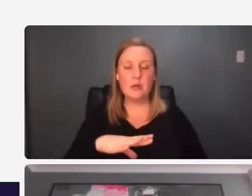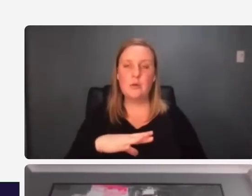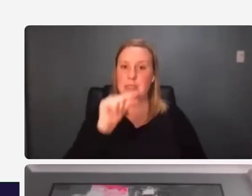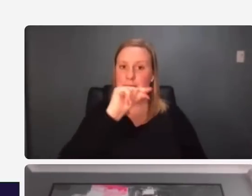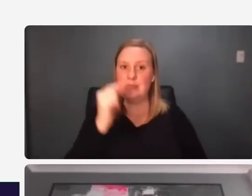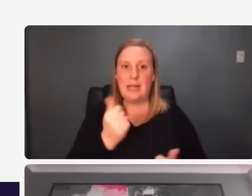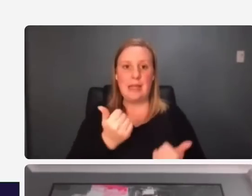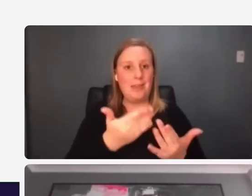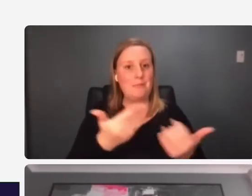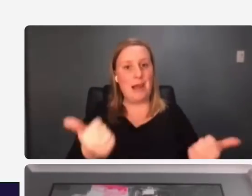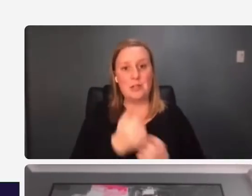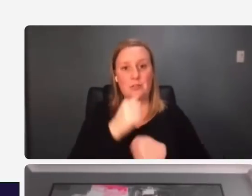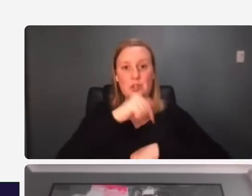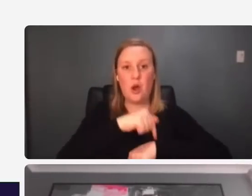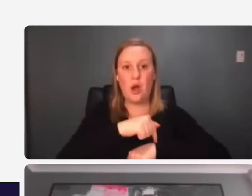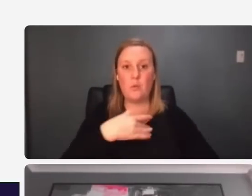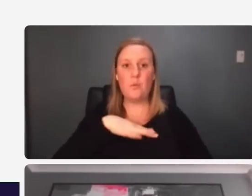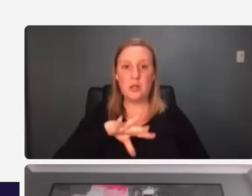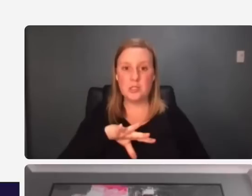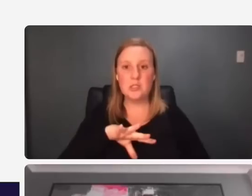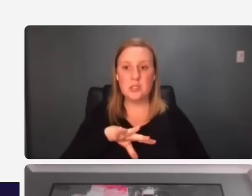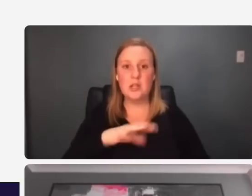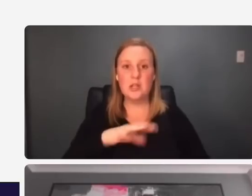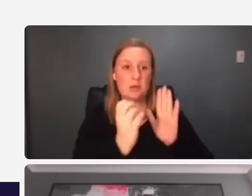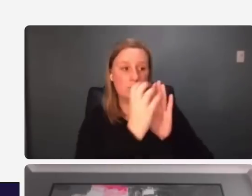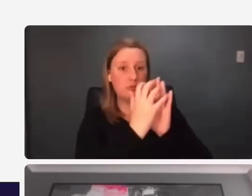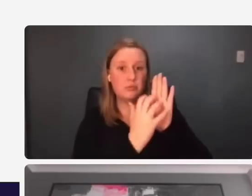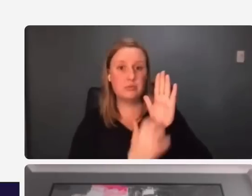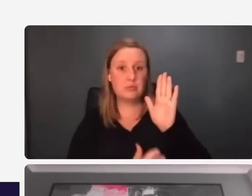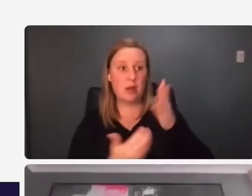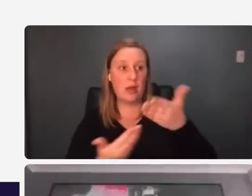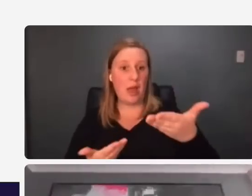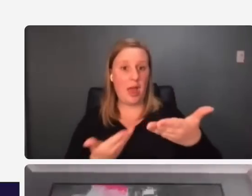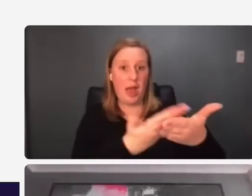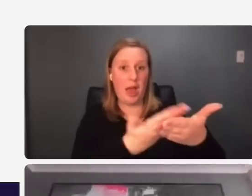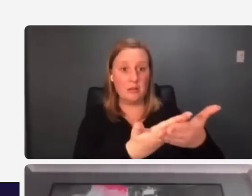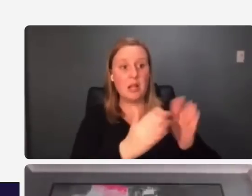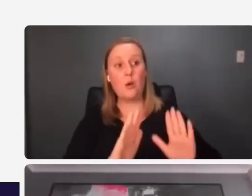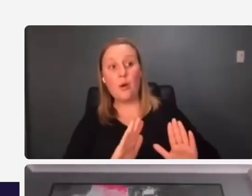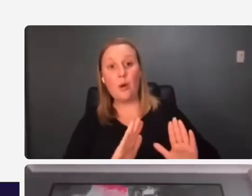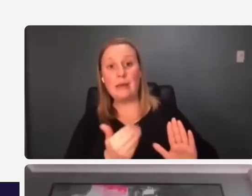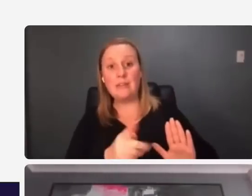can following the release of consultation materials but also offer you different avenues in which